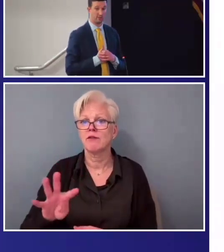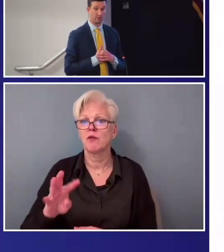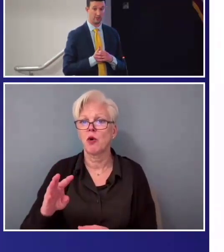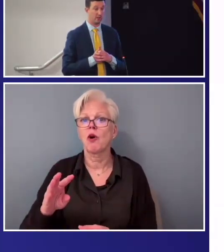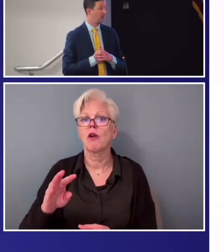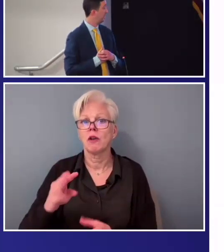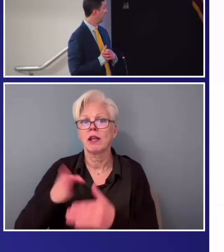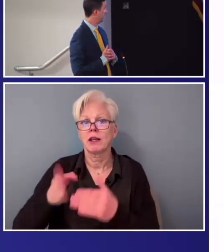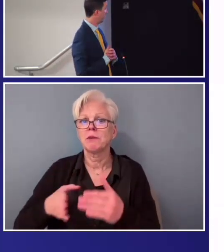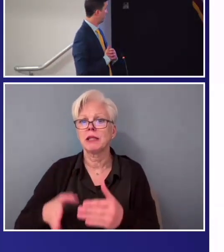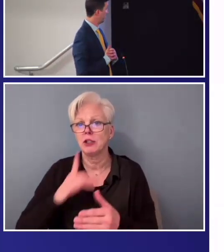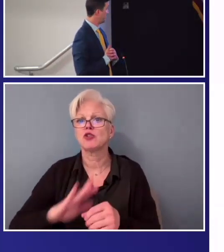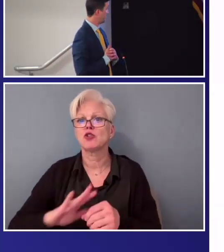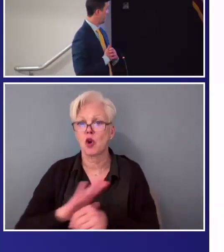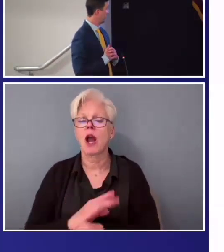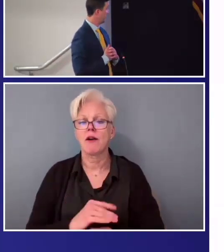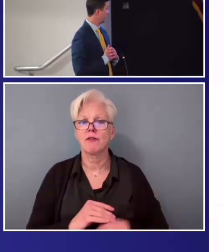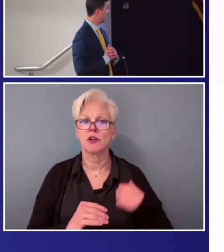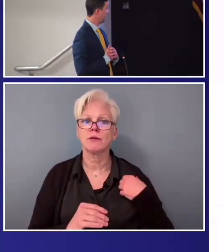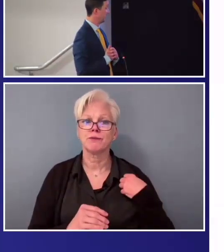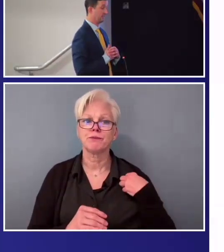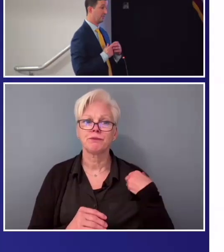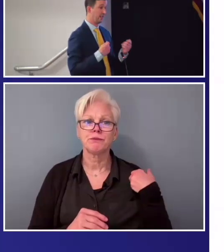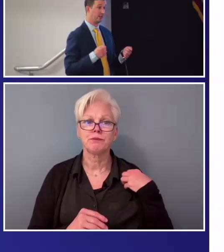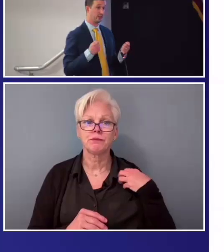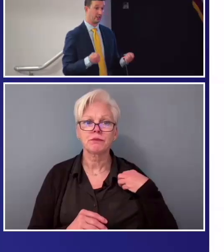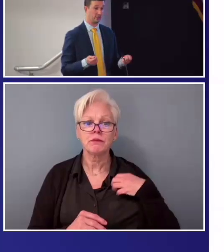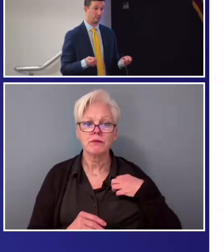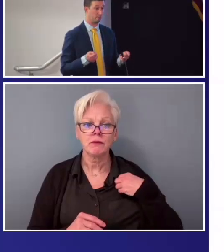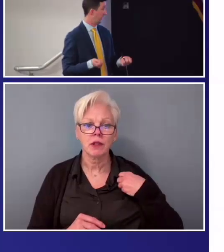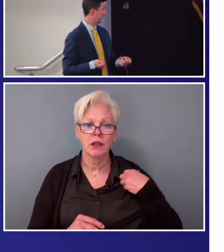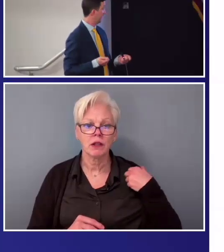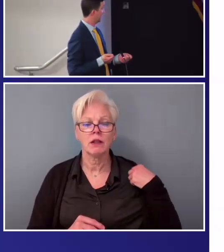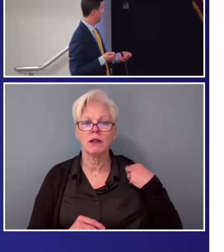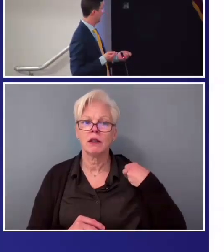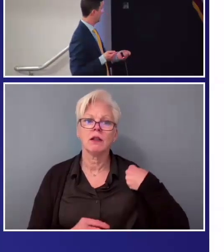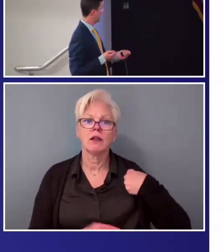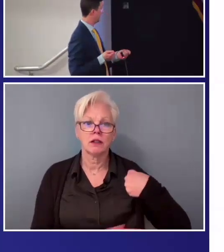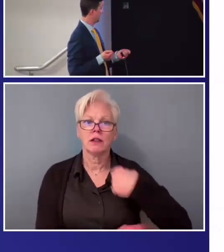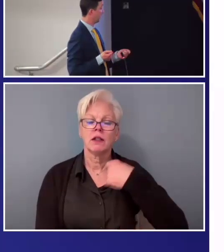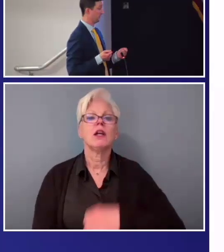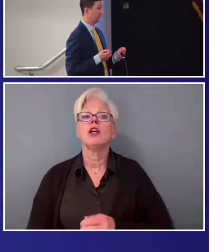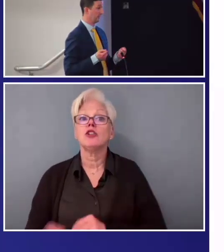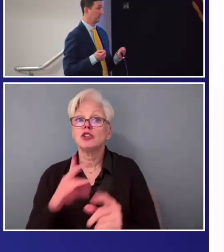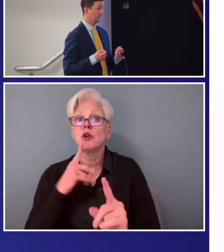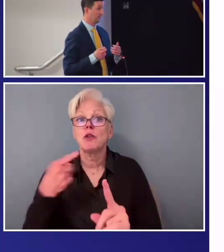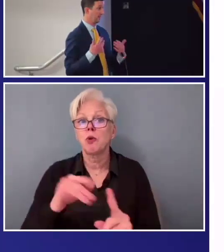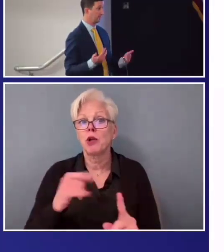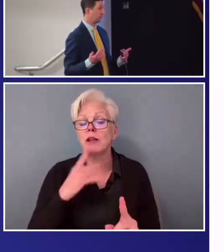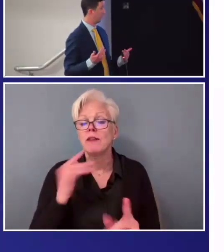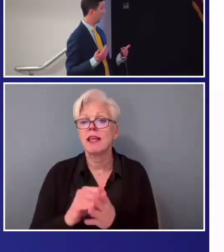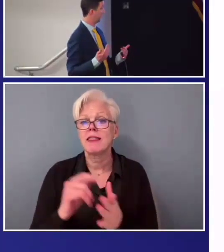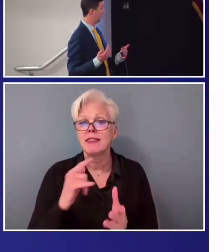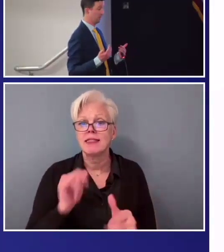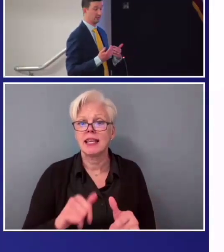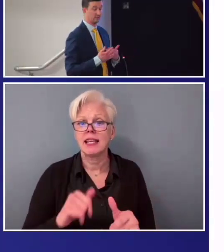covered. So the takeaway here is that this aggregation process ends up covering the vast majority of students,